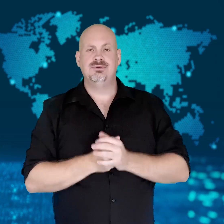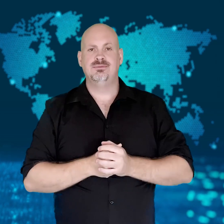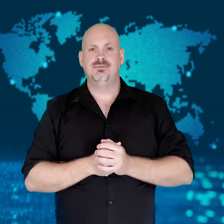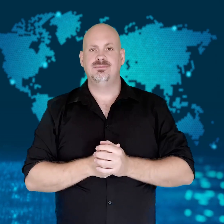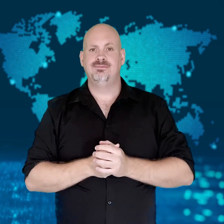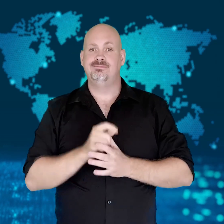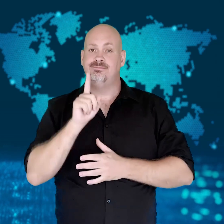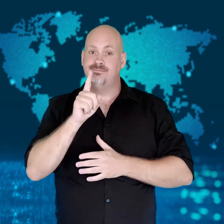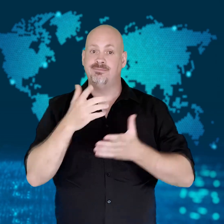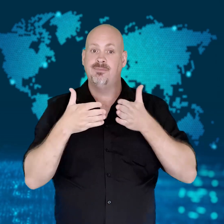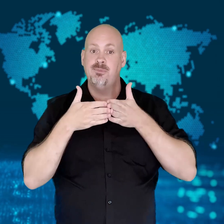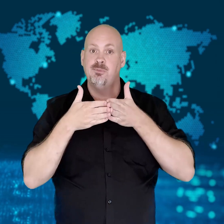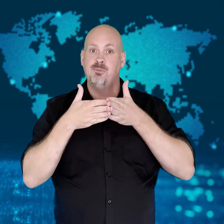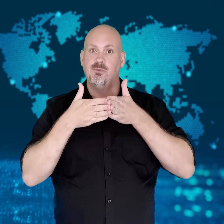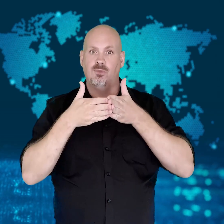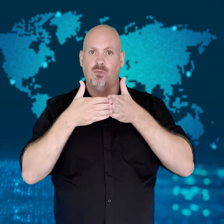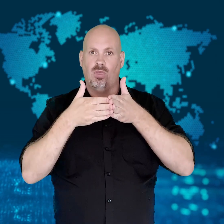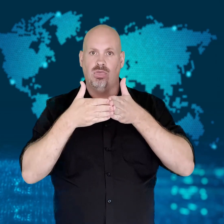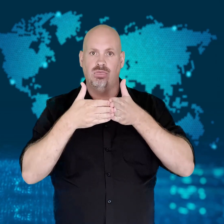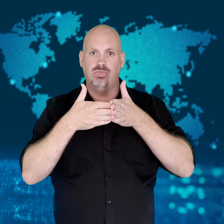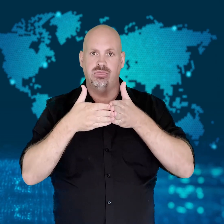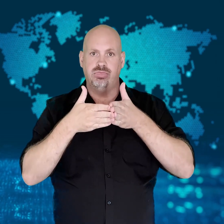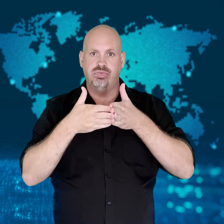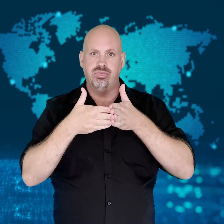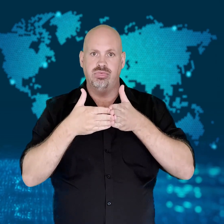he couldn't swim.